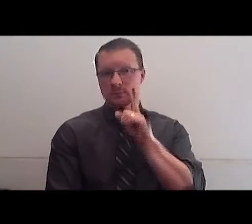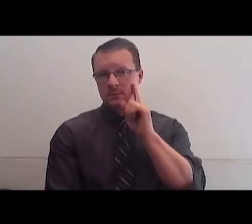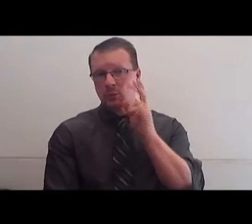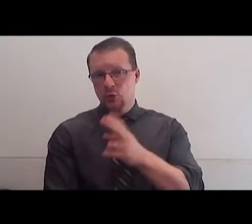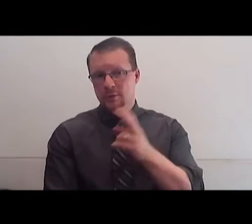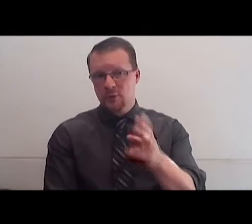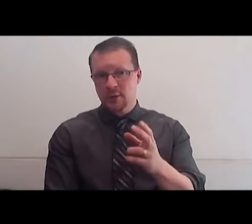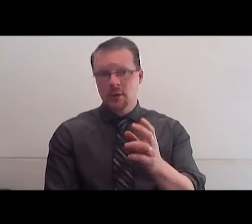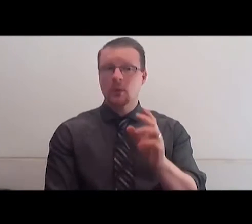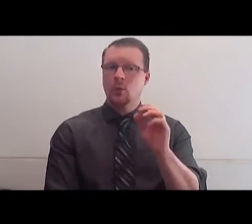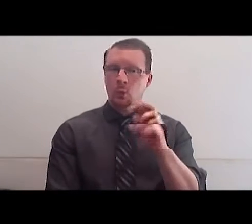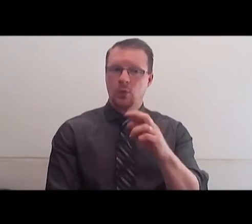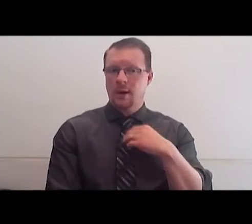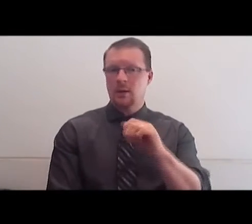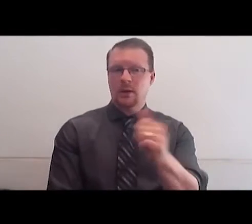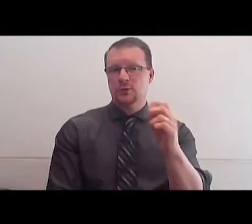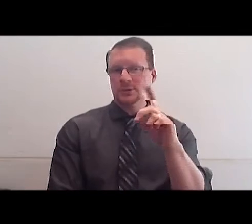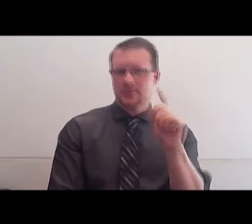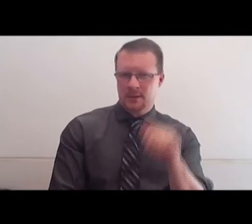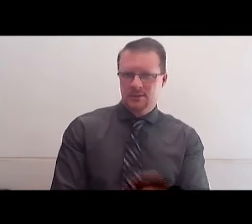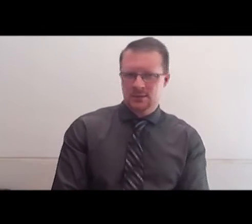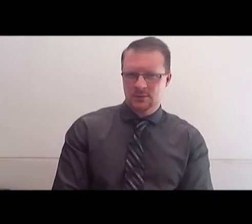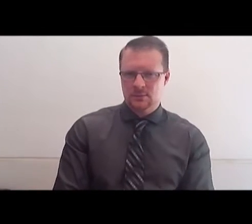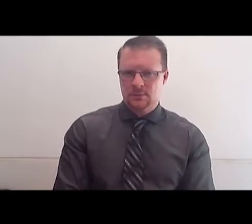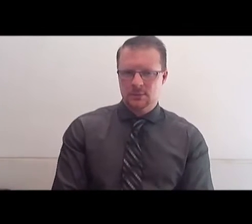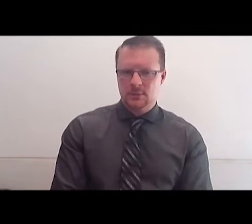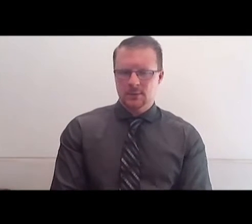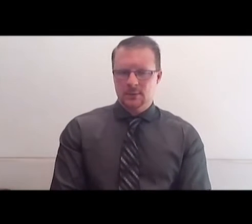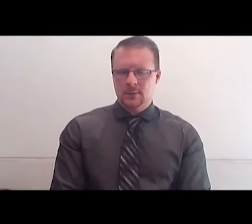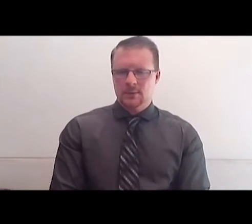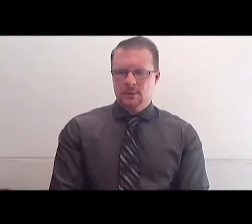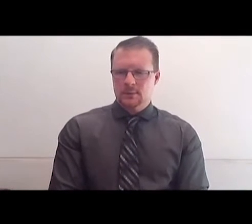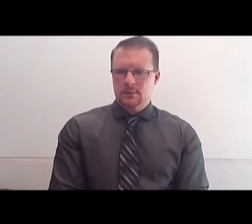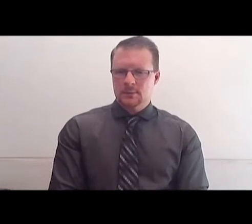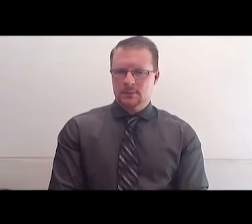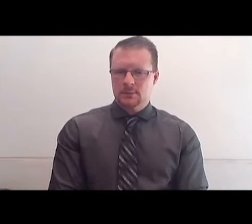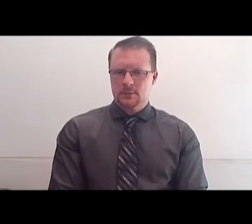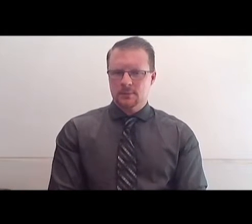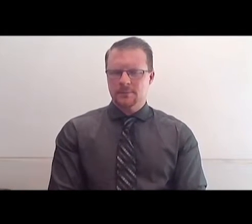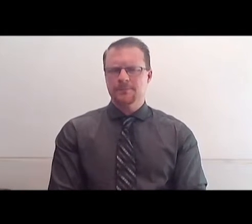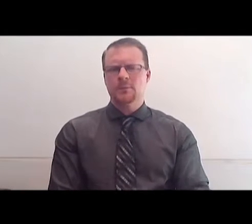effectively with patients who are deaf and hard of hearing or even who have other disabilities.